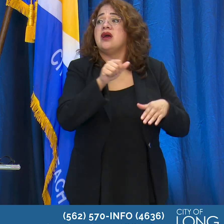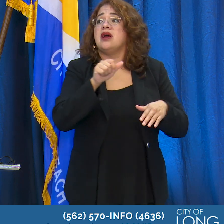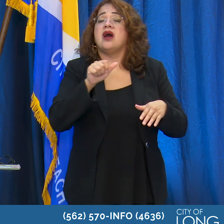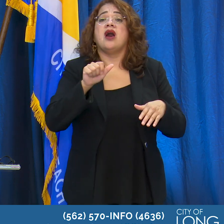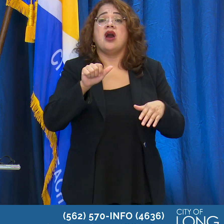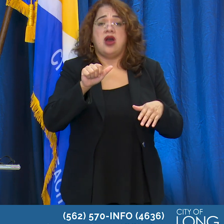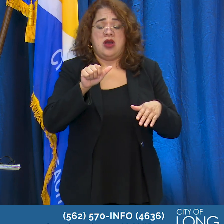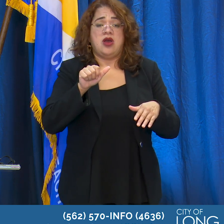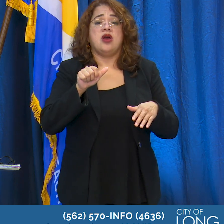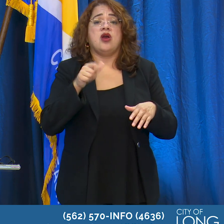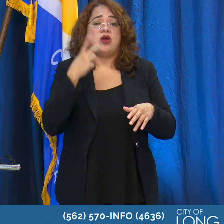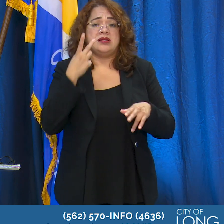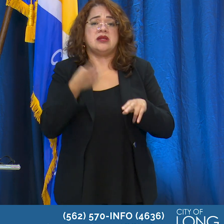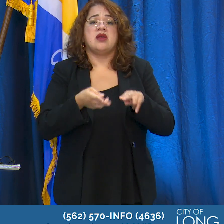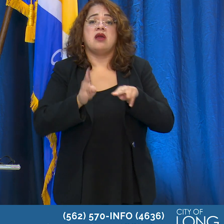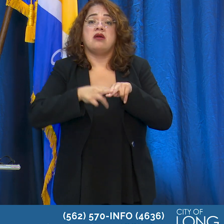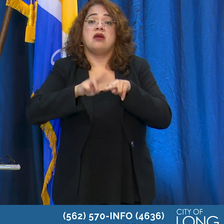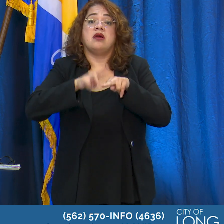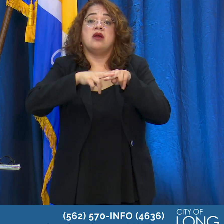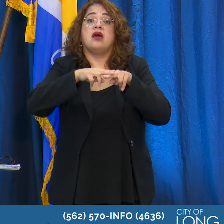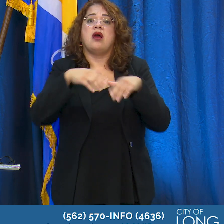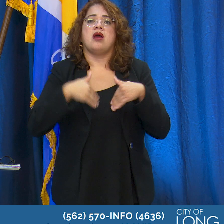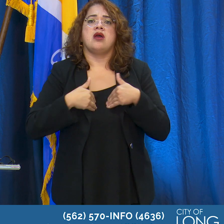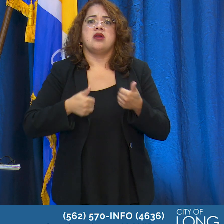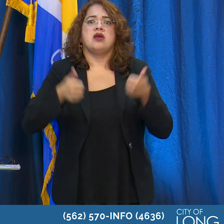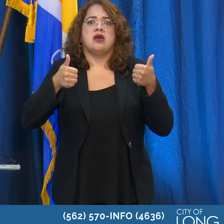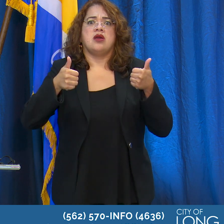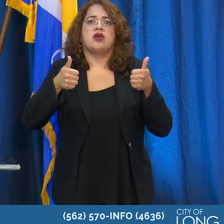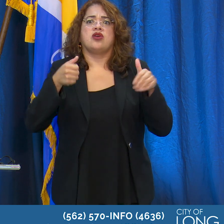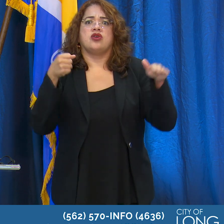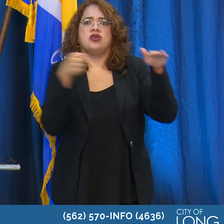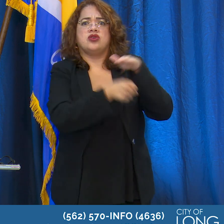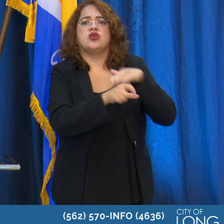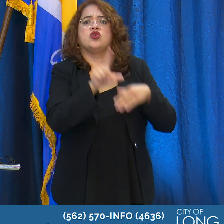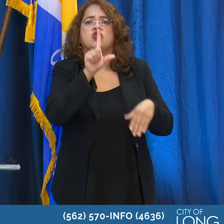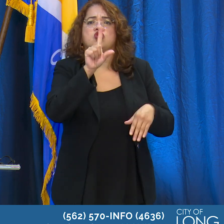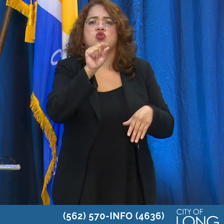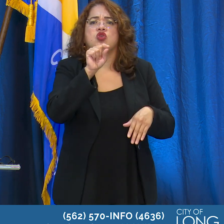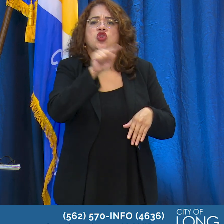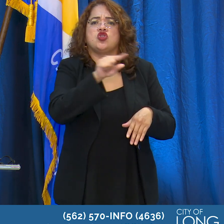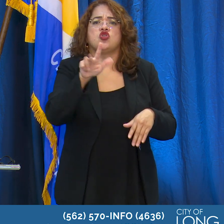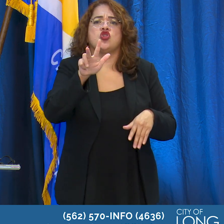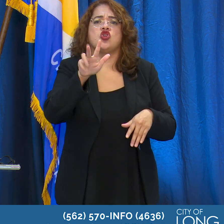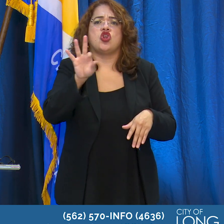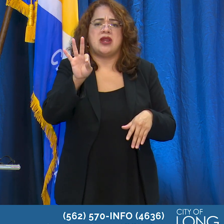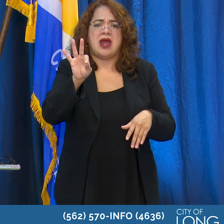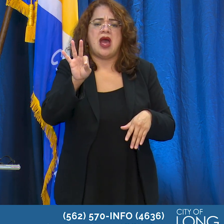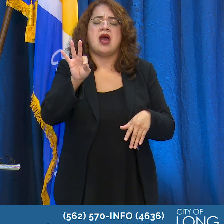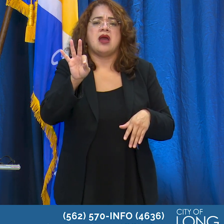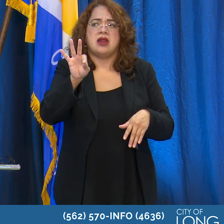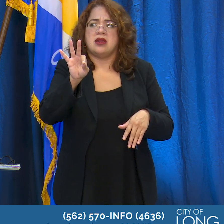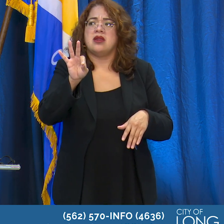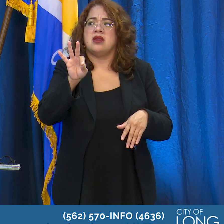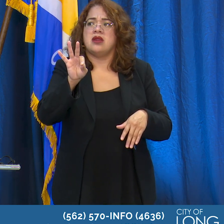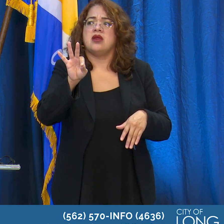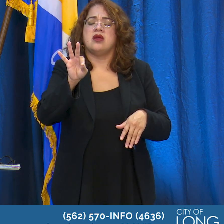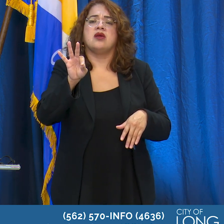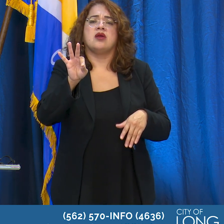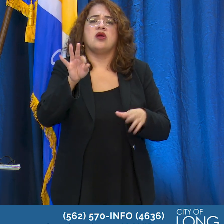We're also seeing increases in hospitalizations in younger folks ages 20 to 39 has been reported before. We are at the highest level of